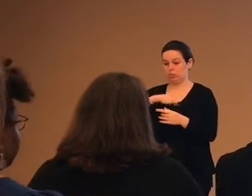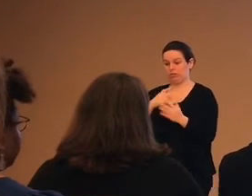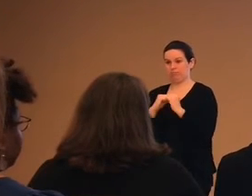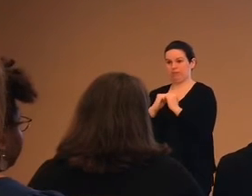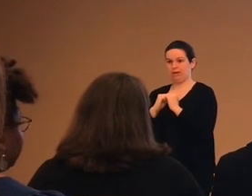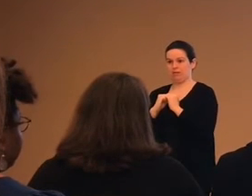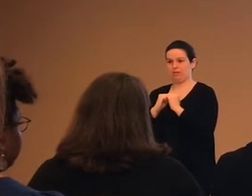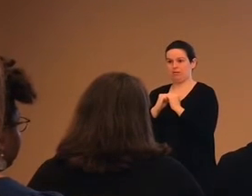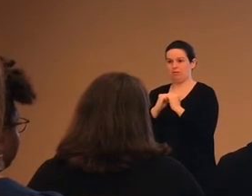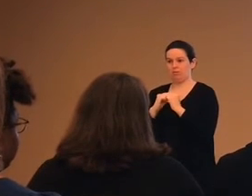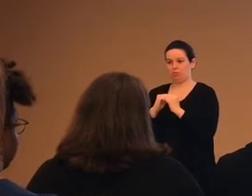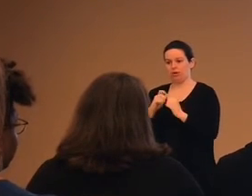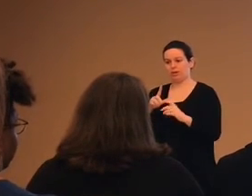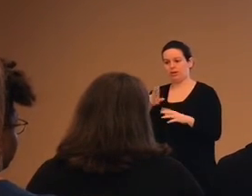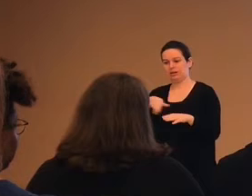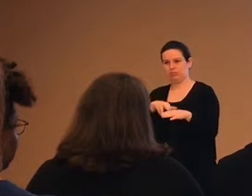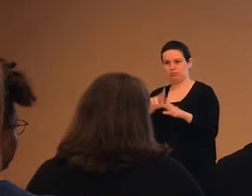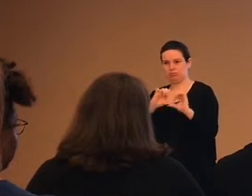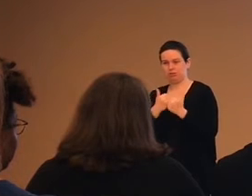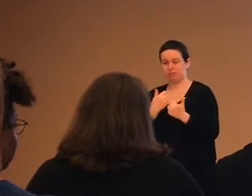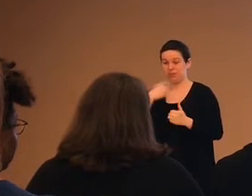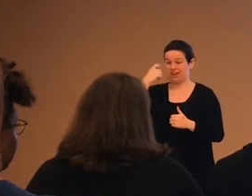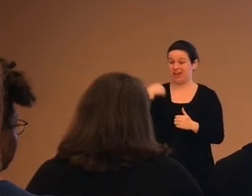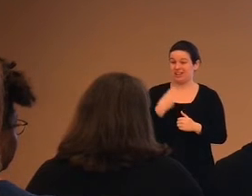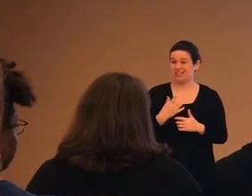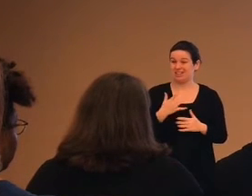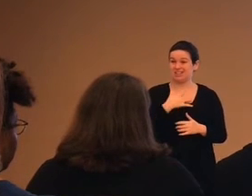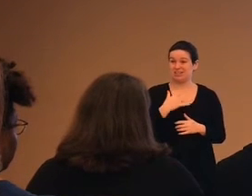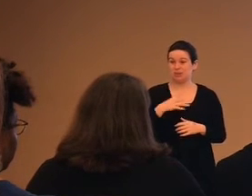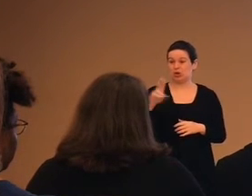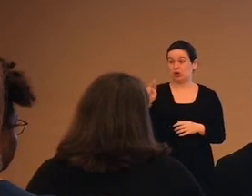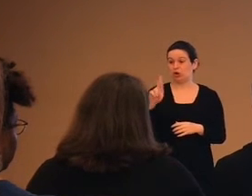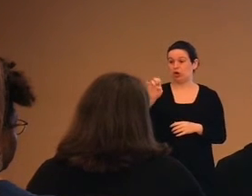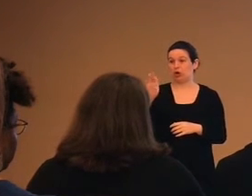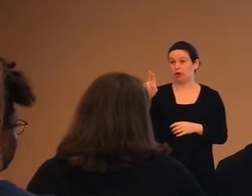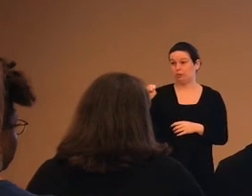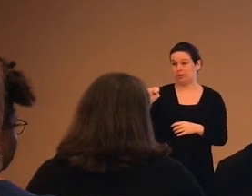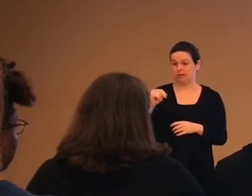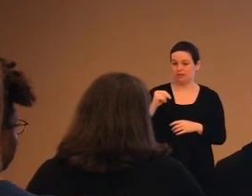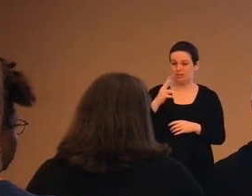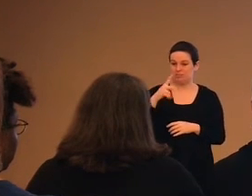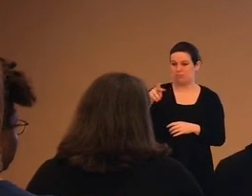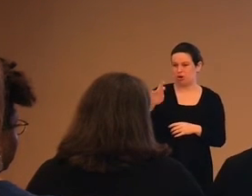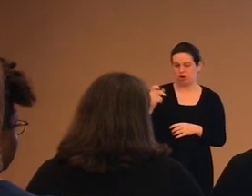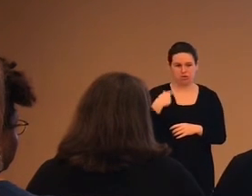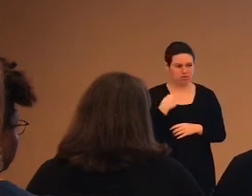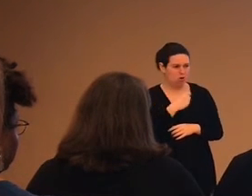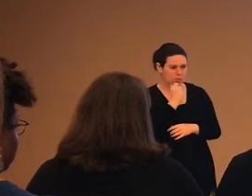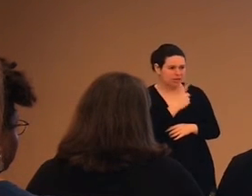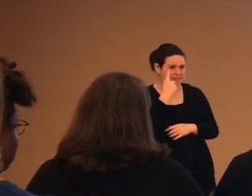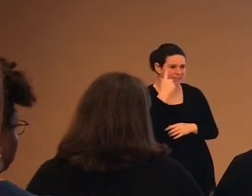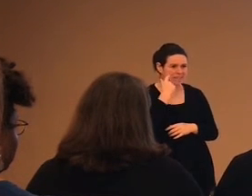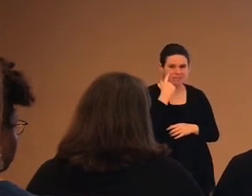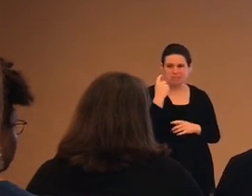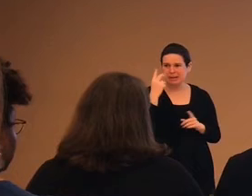Because it's an urban park I often get people greeting and greeting me on the sidewalk going I didn't expect to see a park ranger here